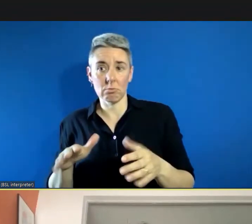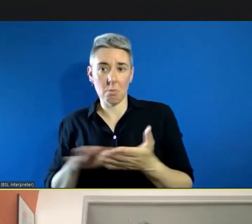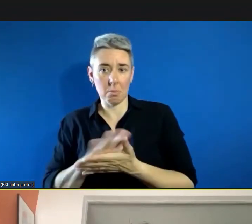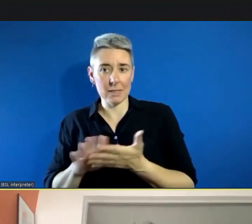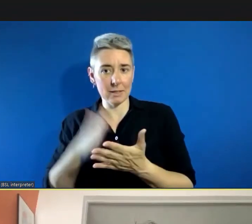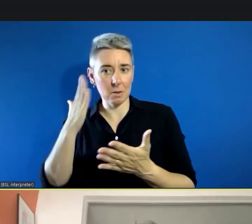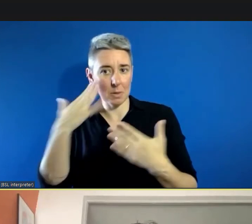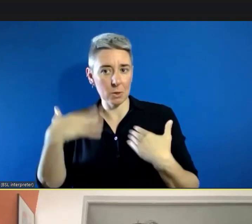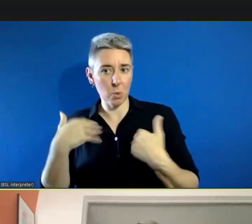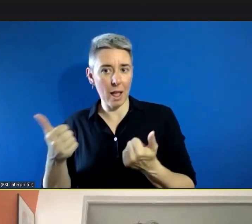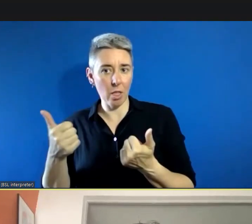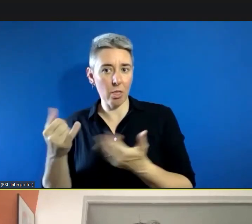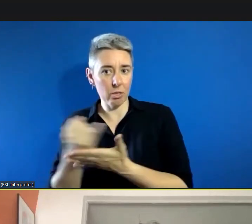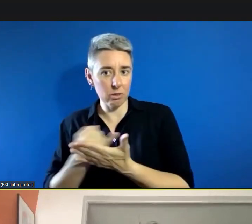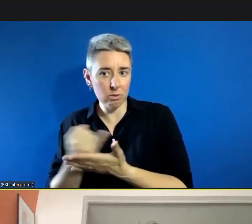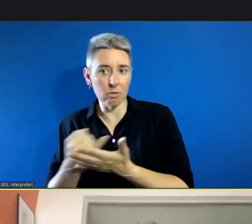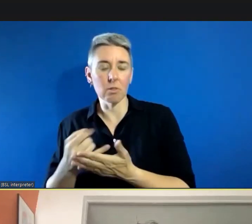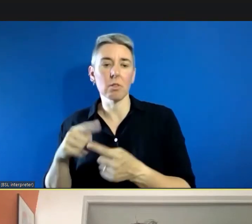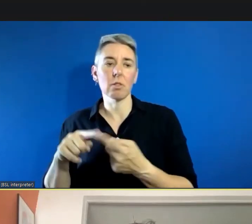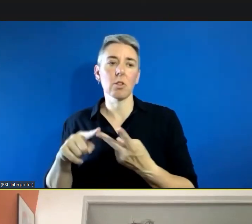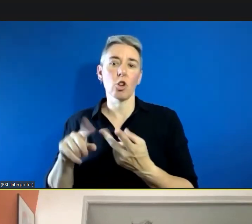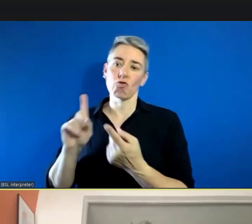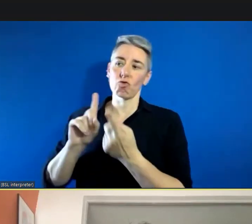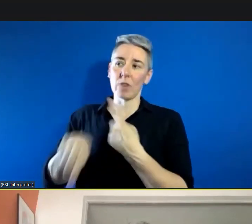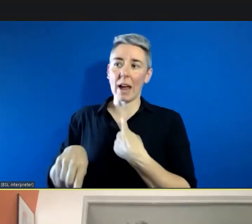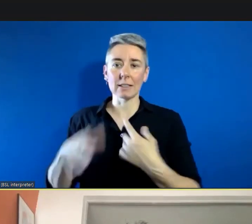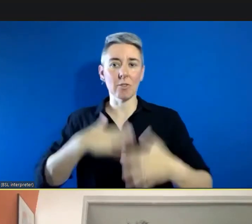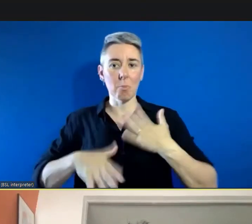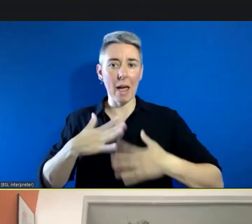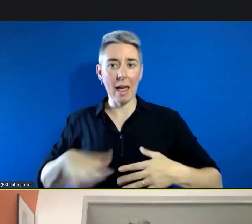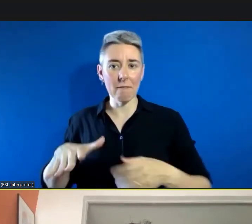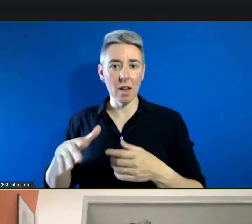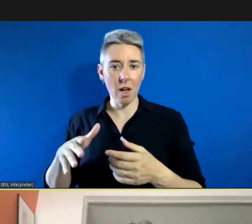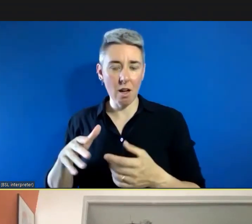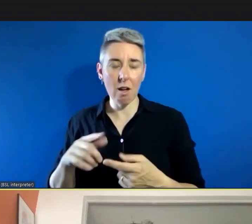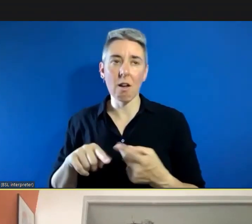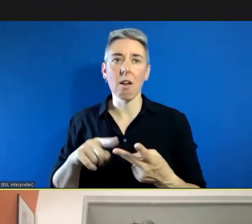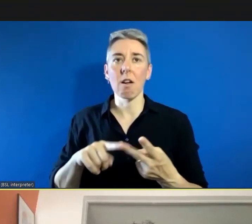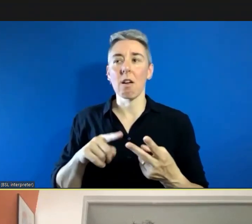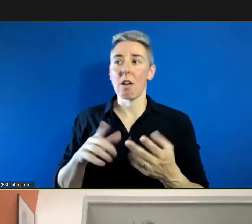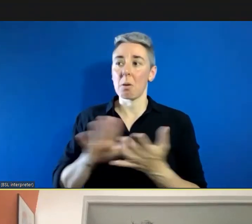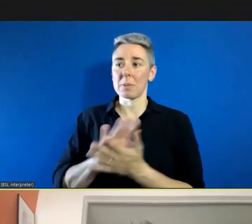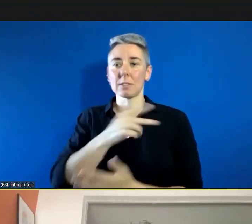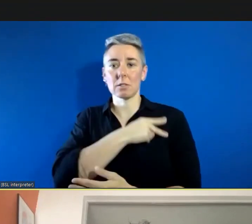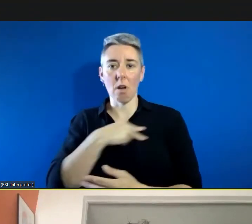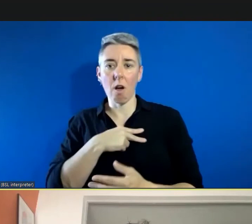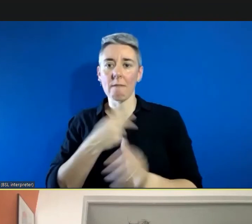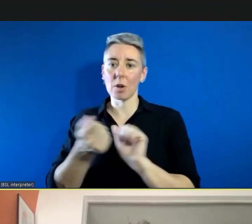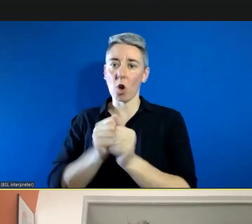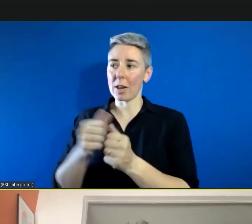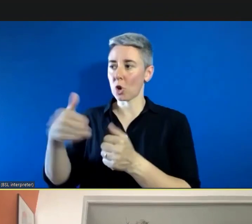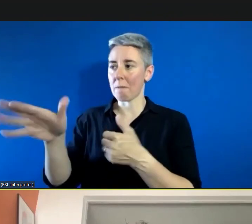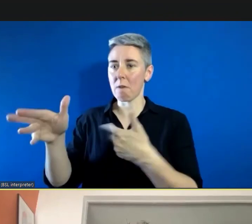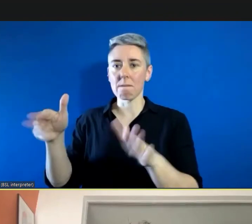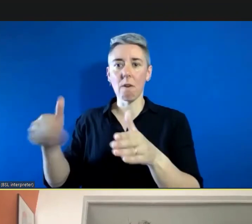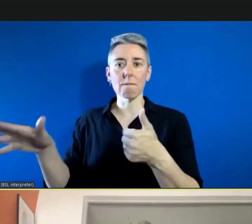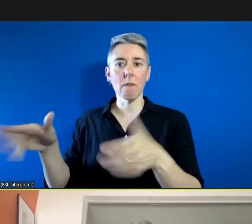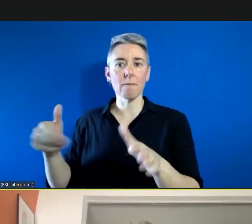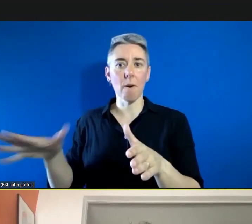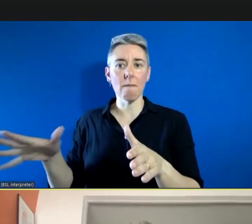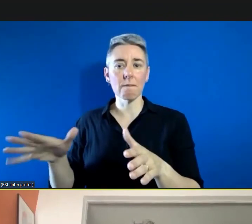for not doing it as losing staff, colleagues. The business case for not doing it is trauma when an